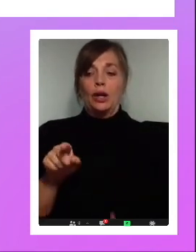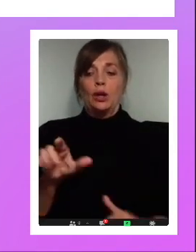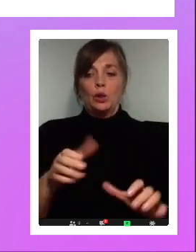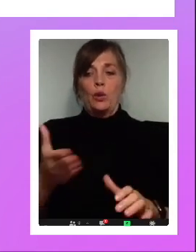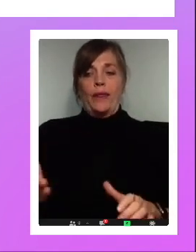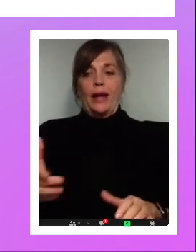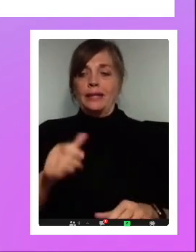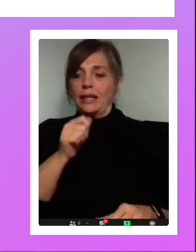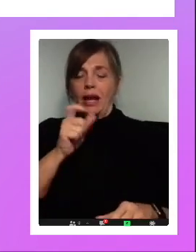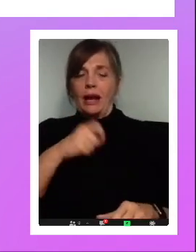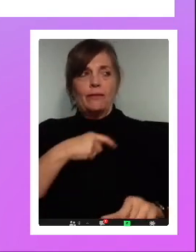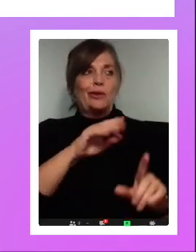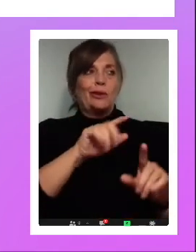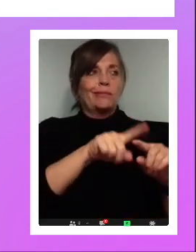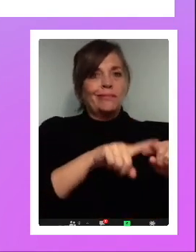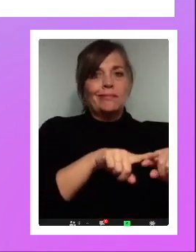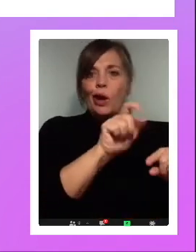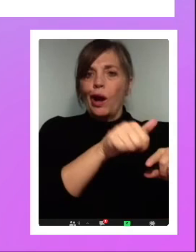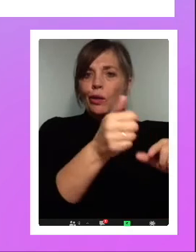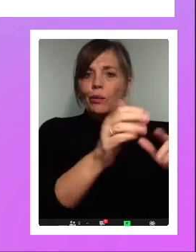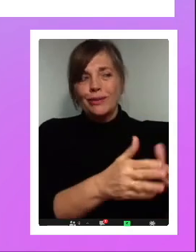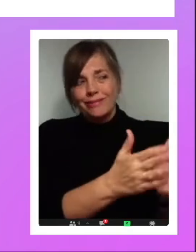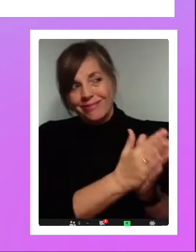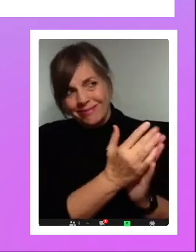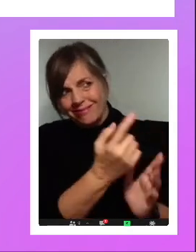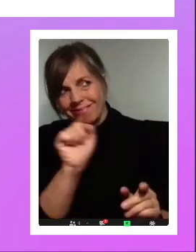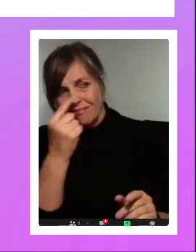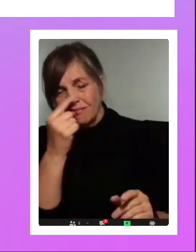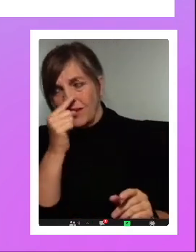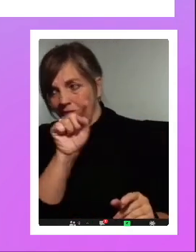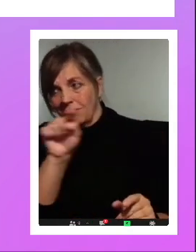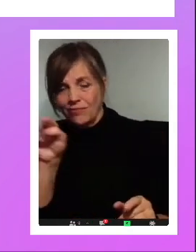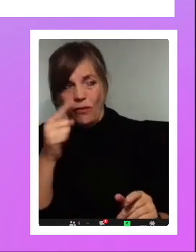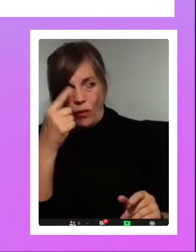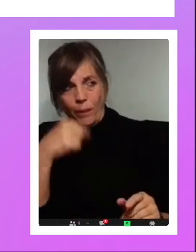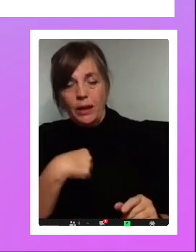And I would say that within the IOT space,